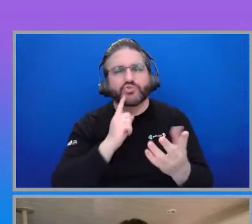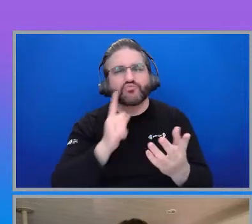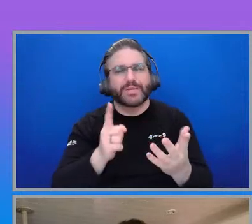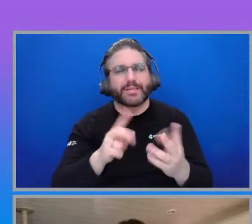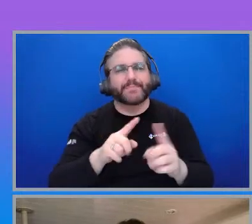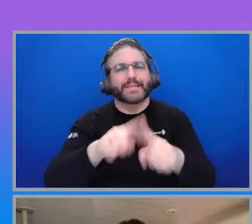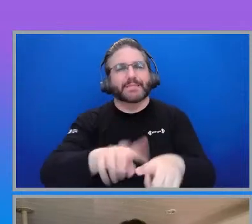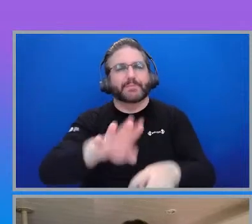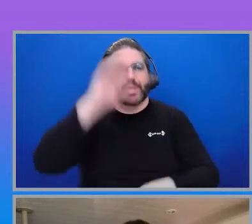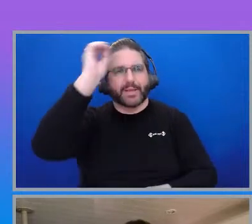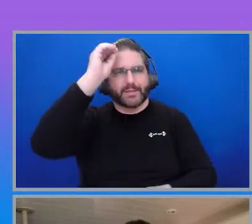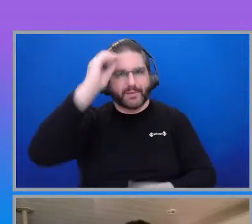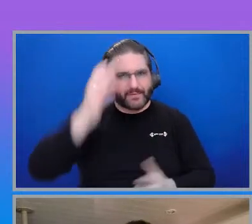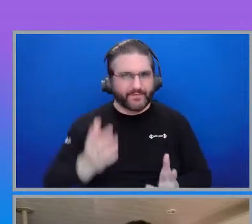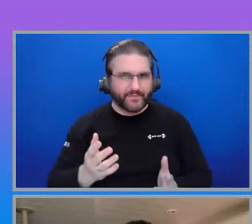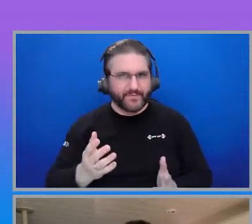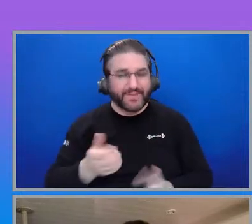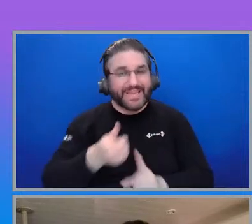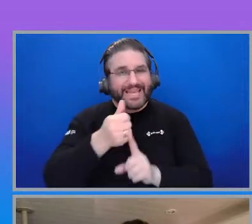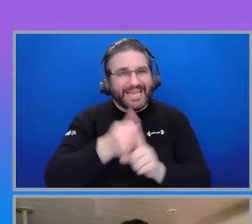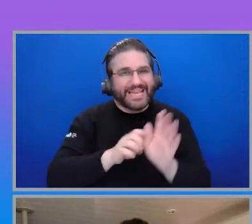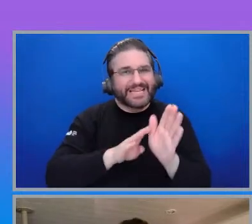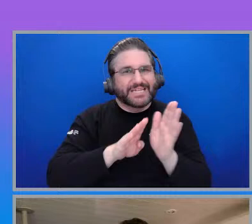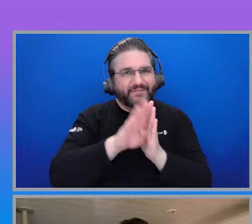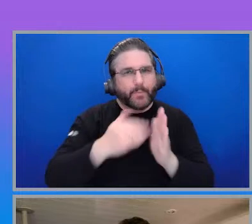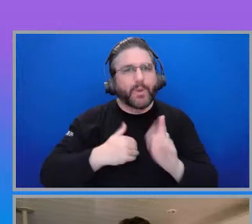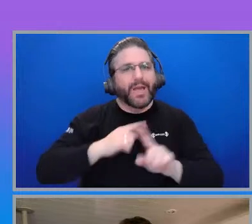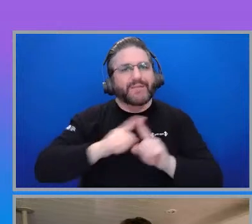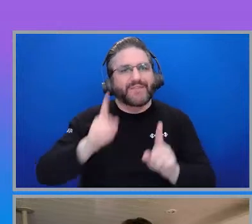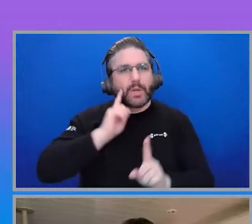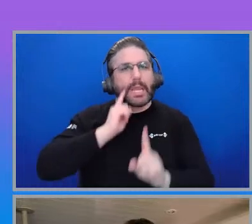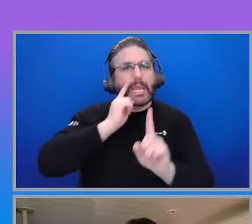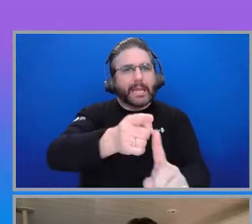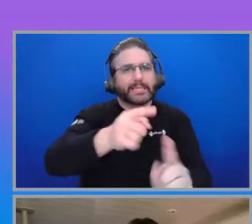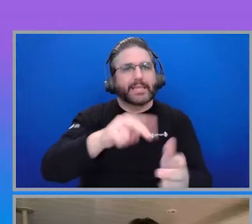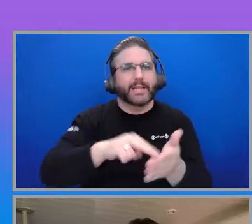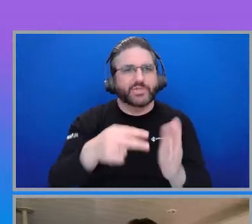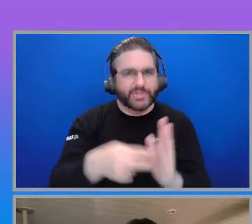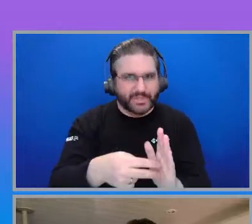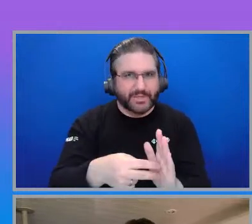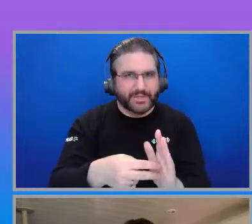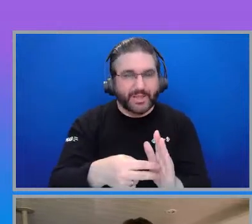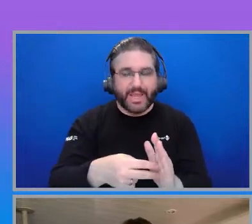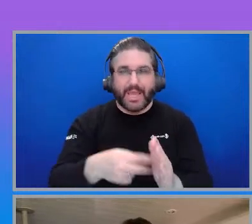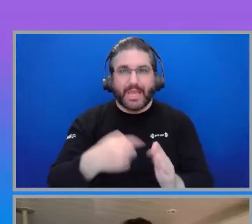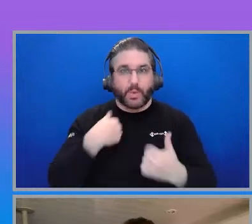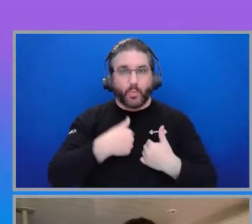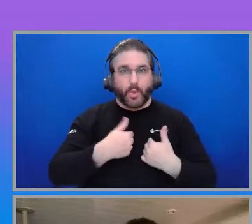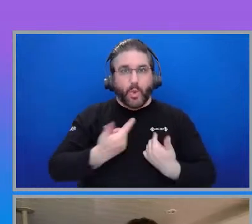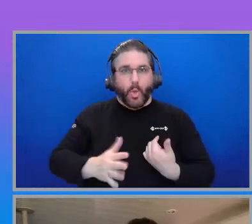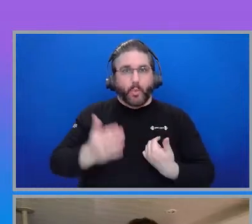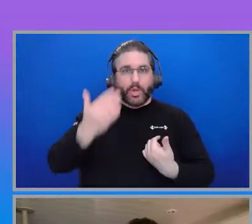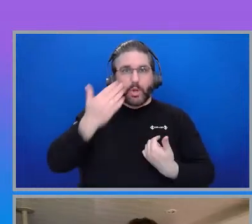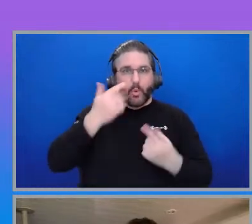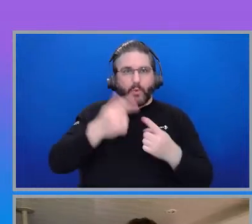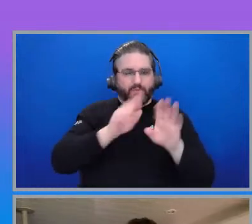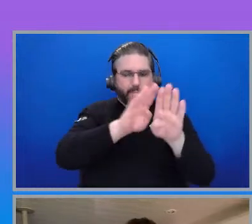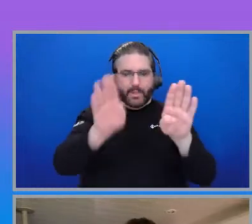matters what the developer's intention was. And we actually